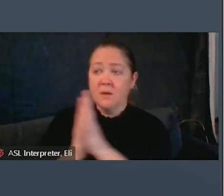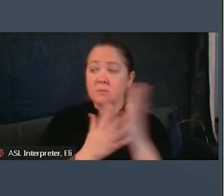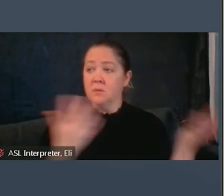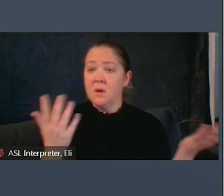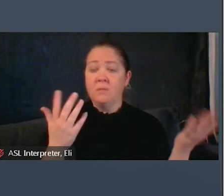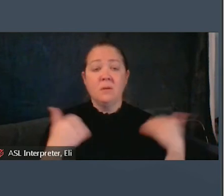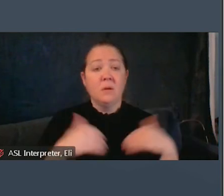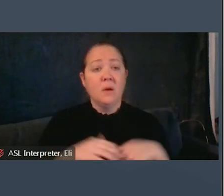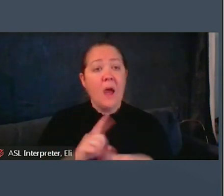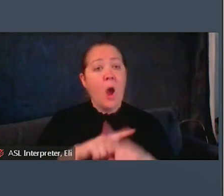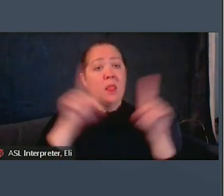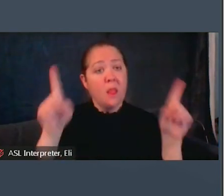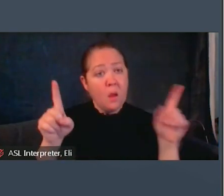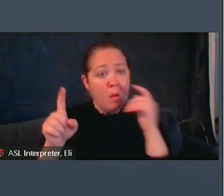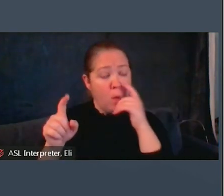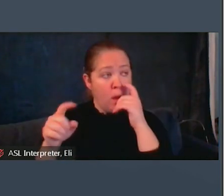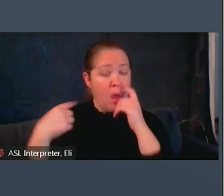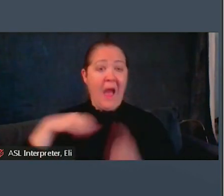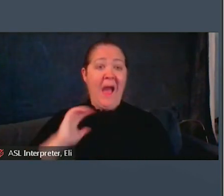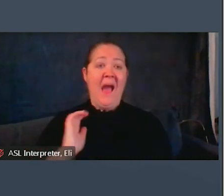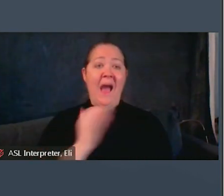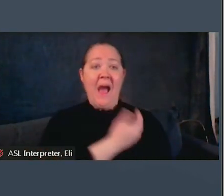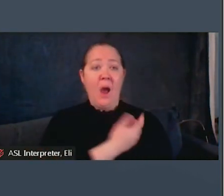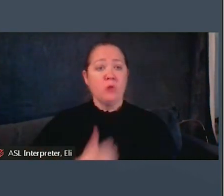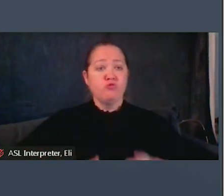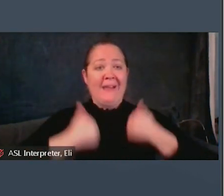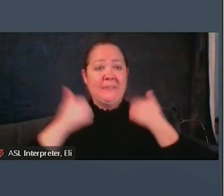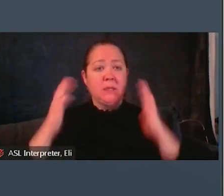although we are residents of differing communities,